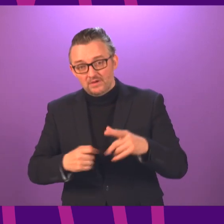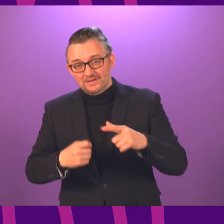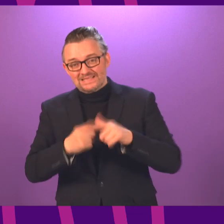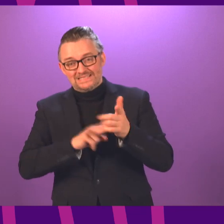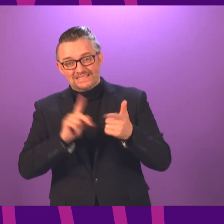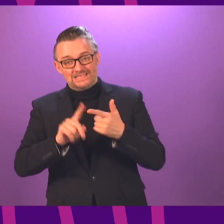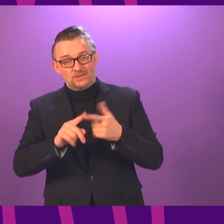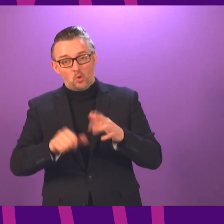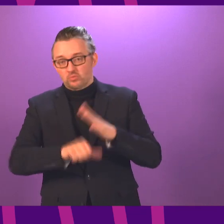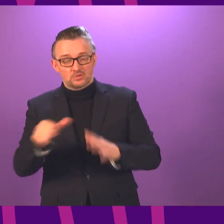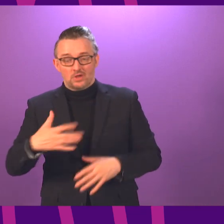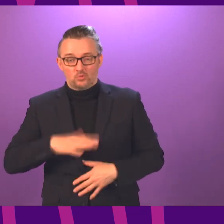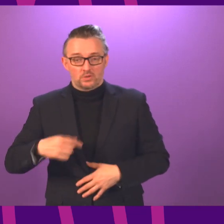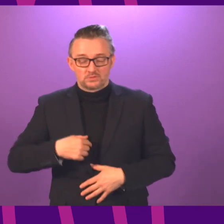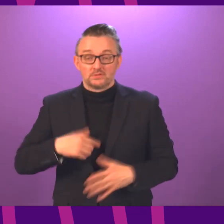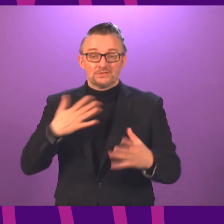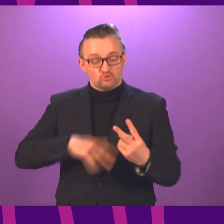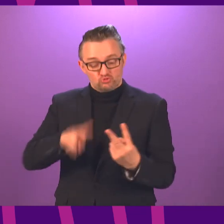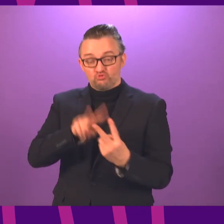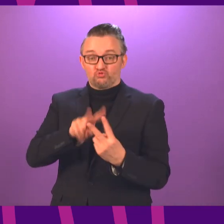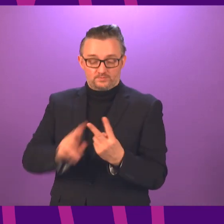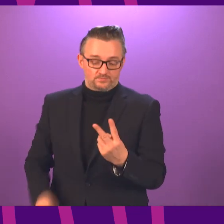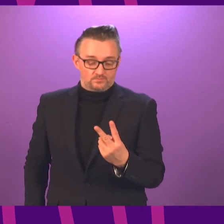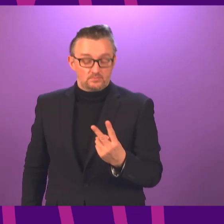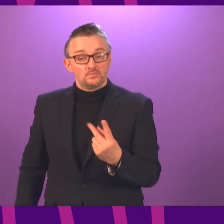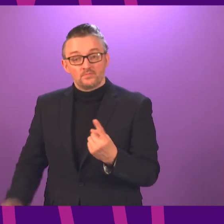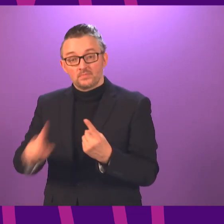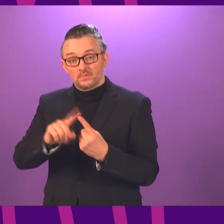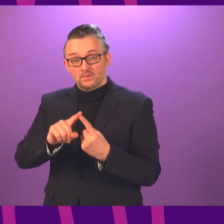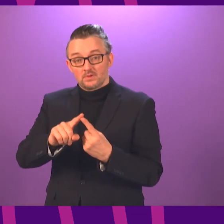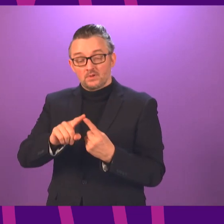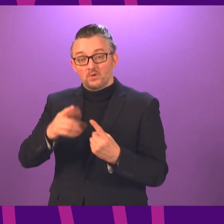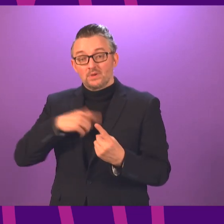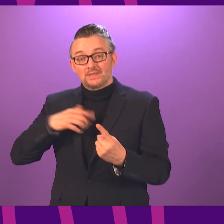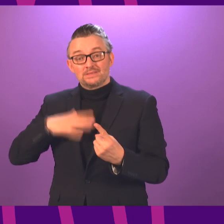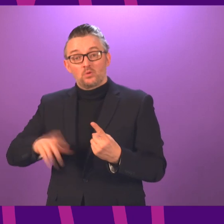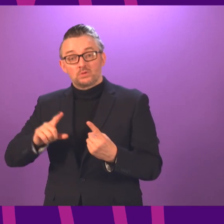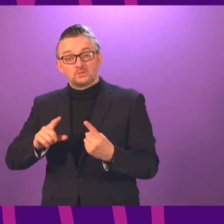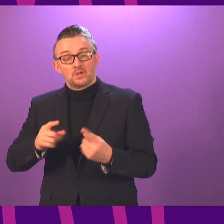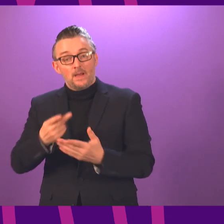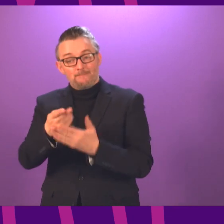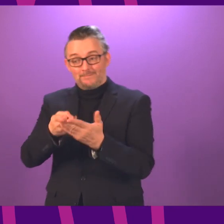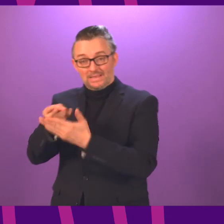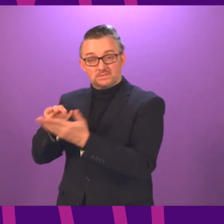so we have to do two things. First, we have to reduce the number of beds and the amount